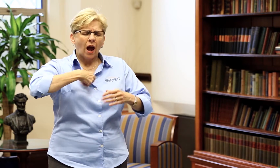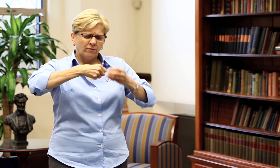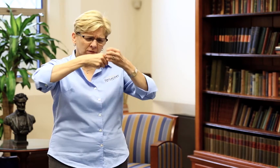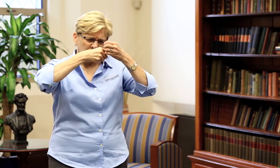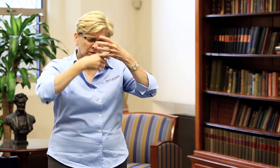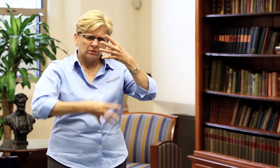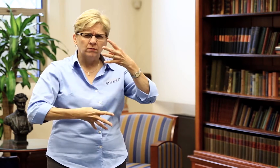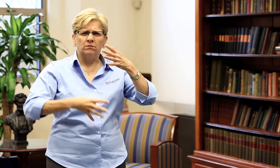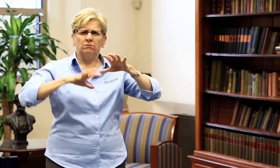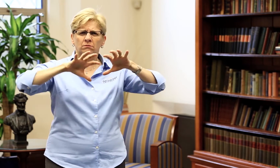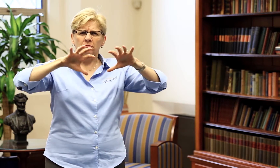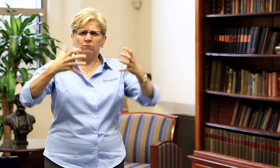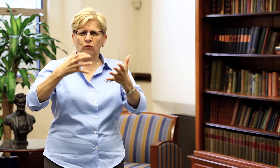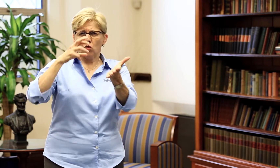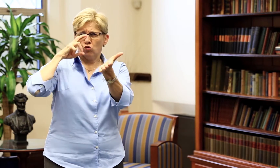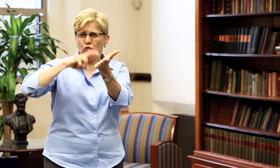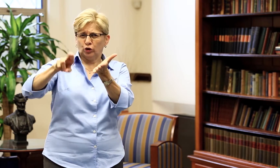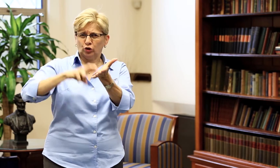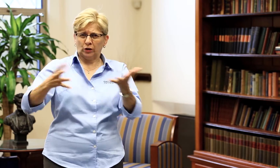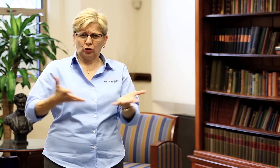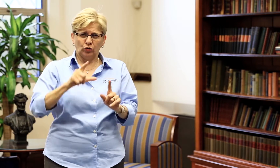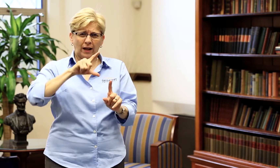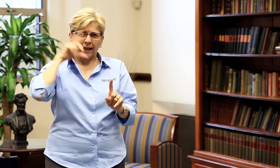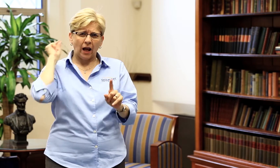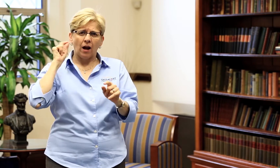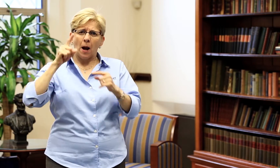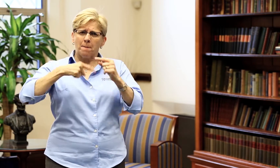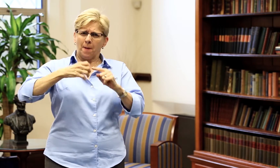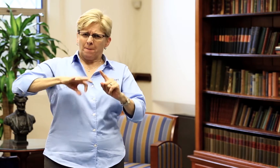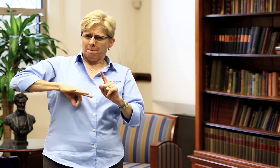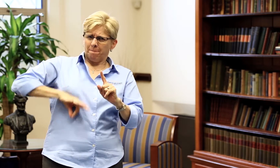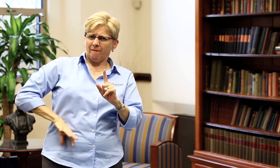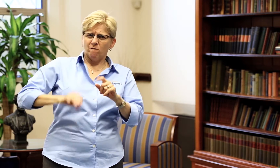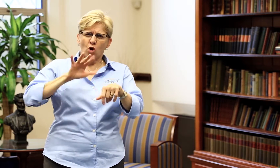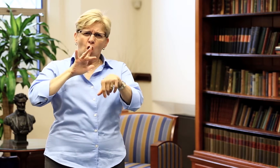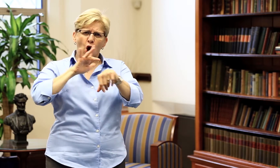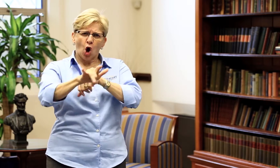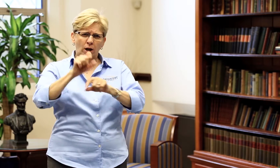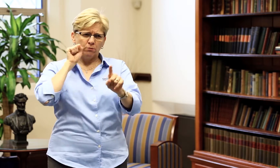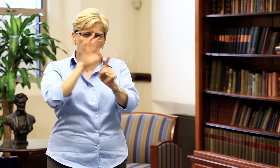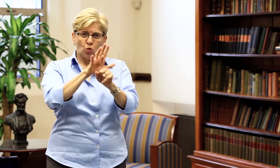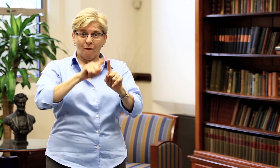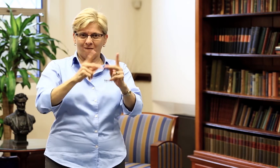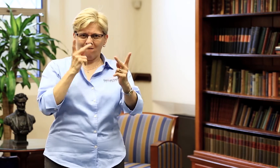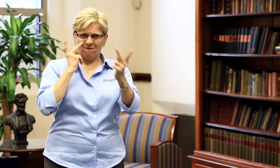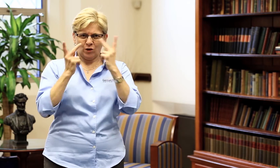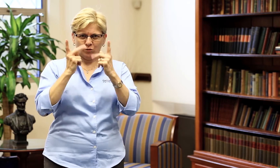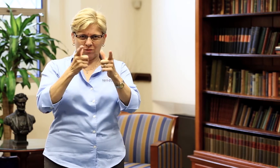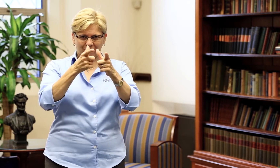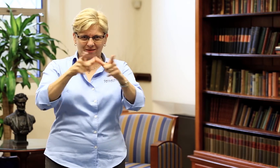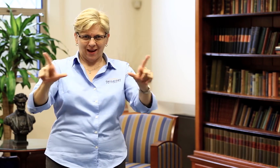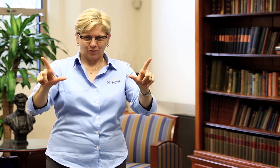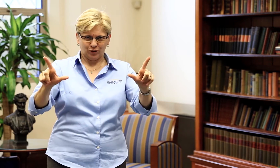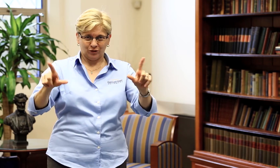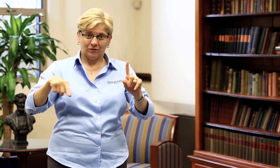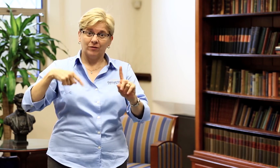Gallaudet University has an extensive body of scientific research on the benefits of early exposure to visual language.